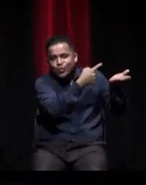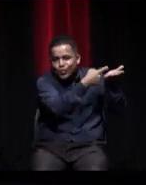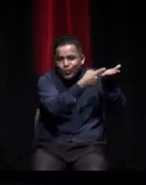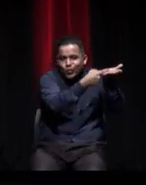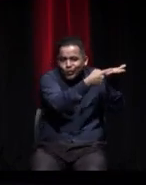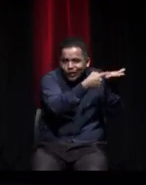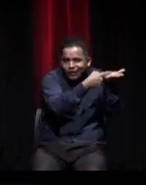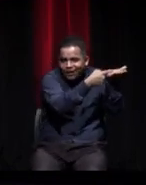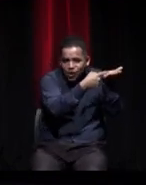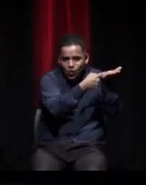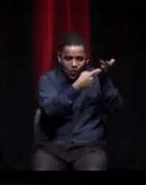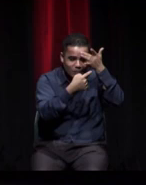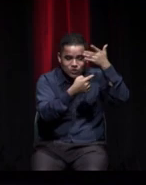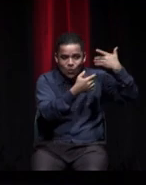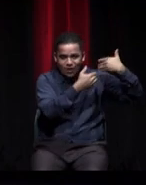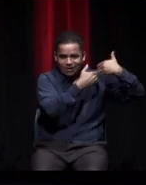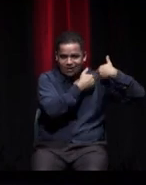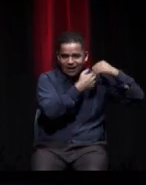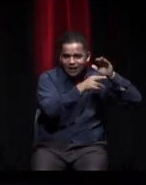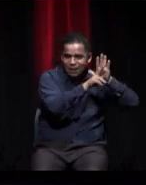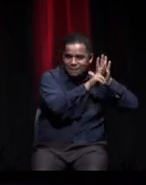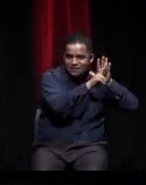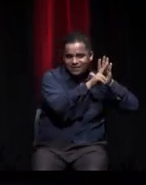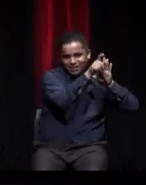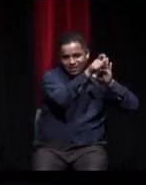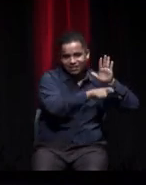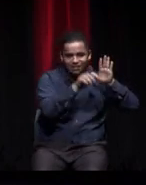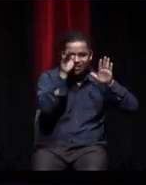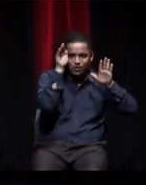involving representatives of candidate Trump,